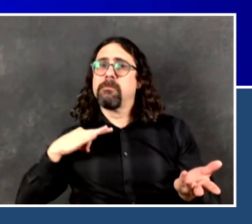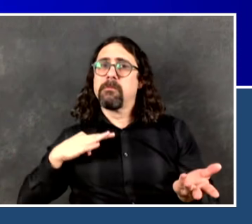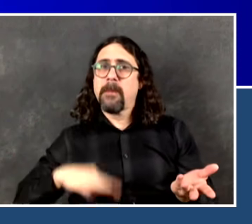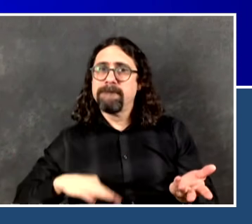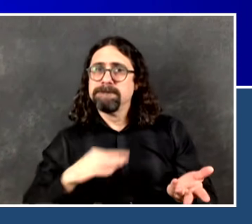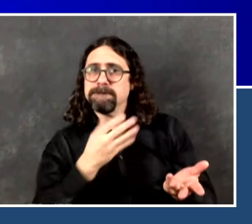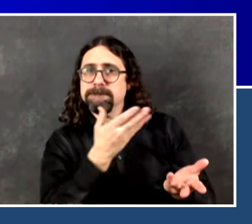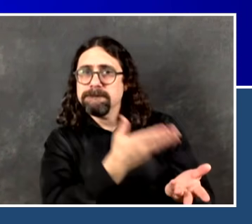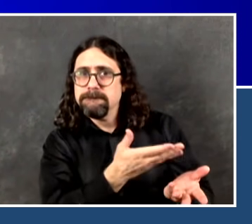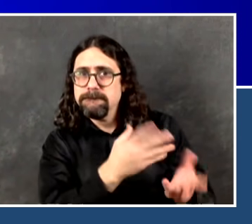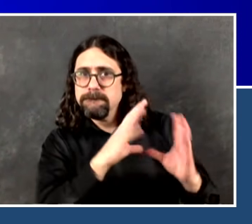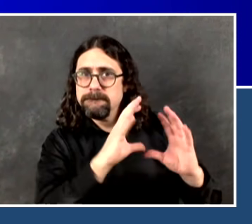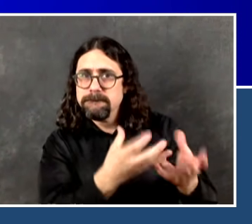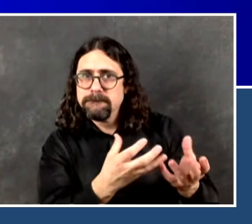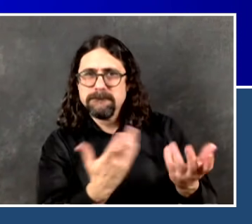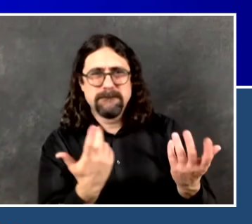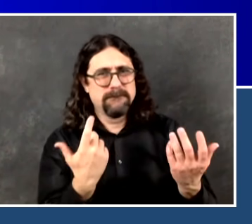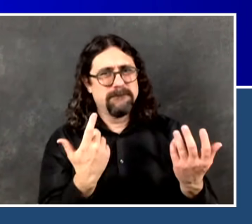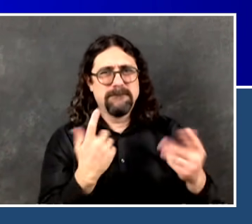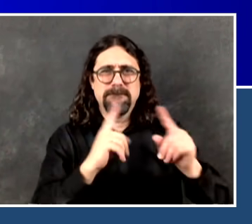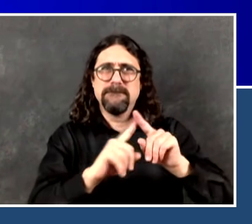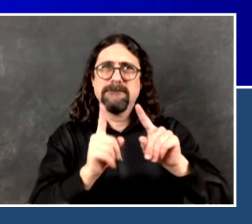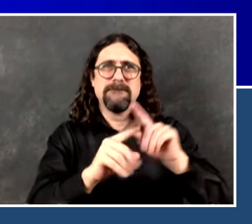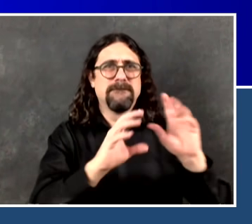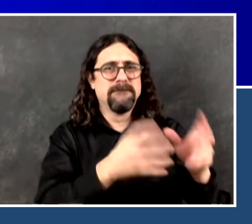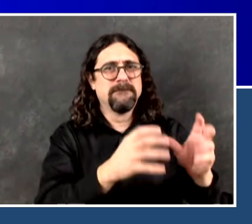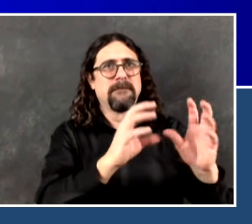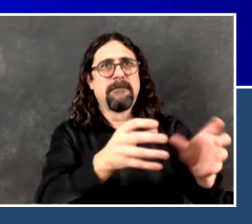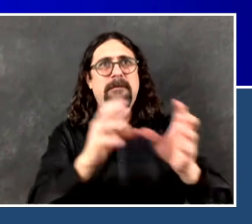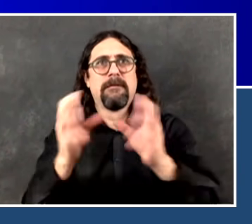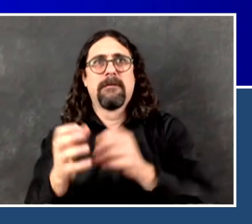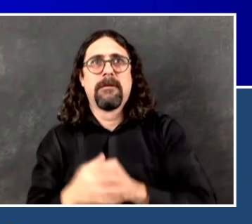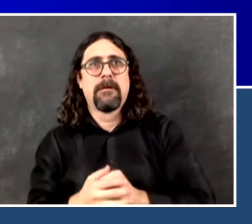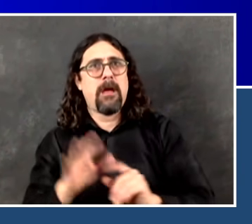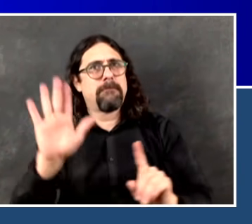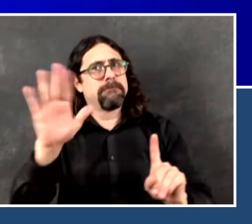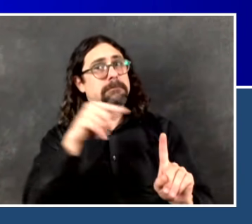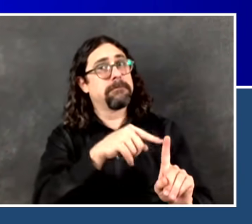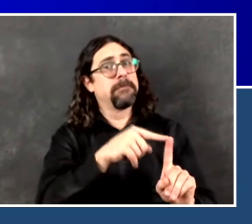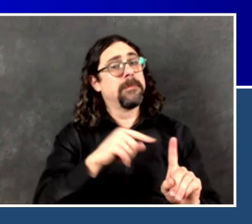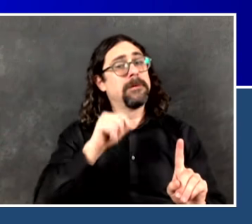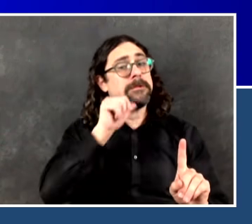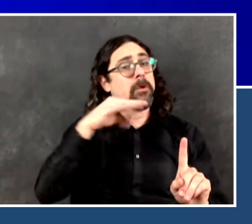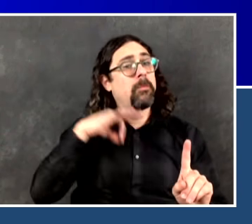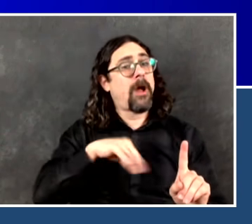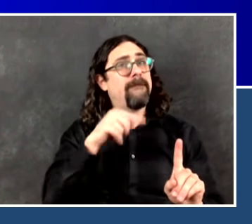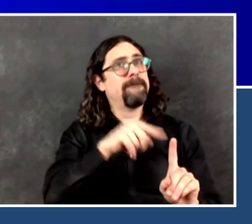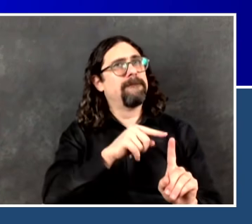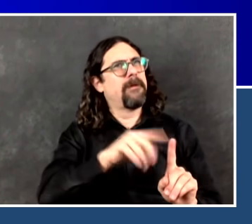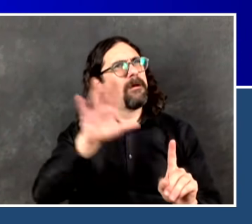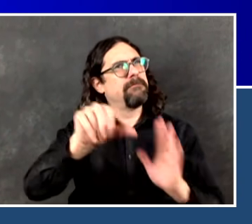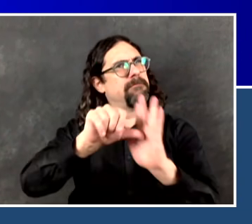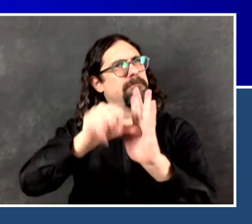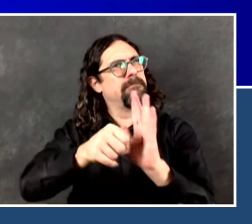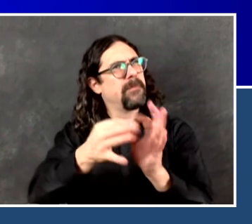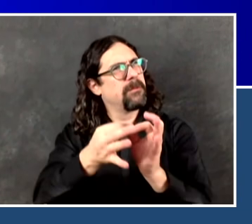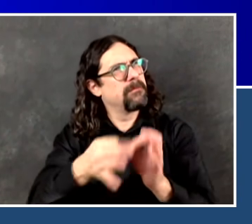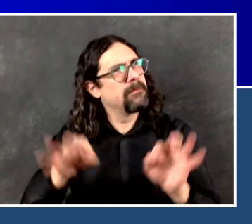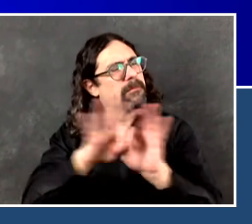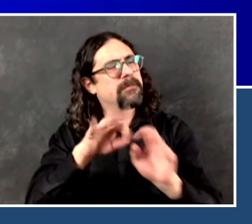SOCIAL SERVICES. A HUGE PART OF NEW YORK CITY LIFE AND OUR ECONOMY. OFTEN NOT IVGEN THE CREDIT THEY DESERVE.